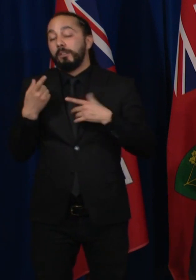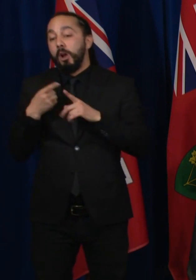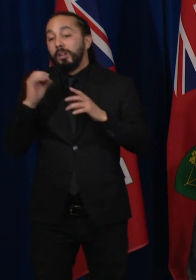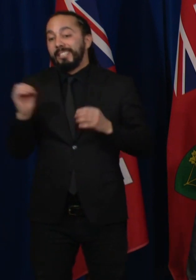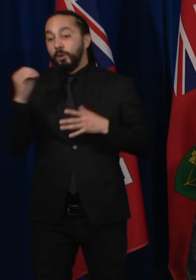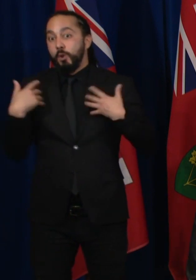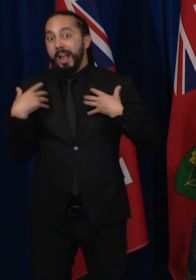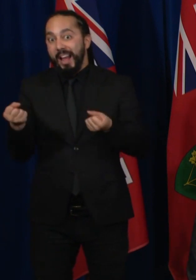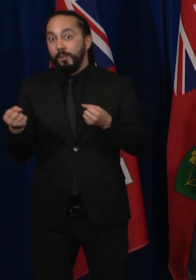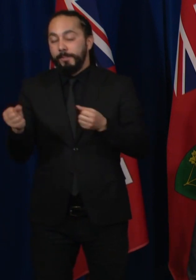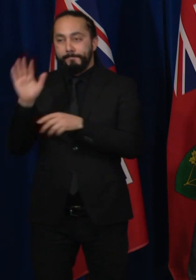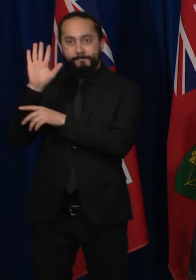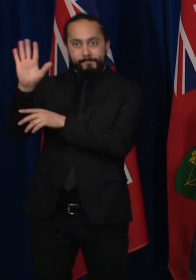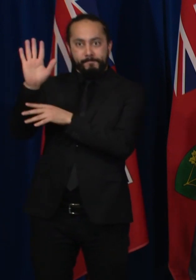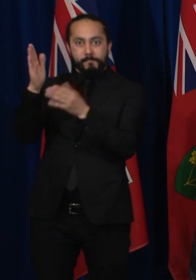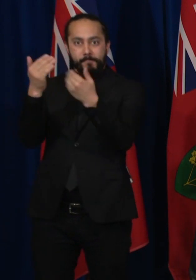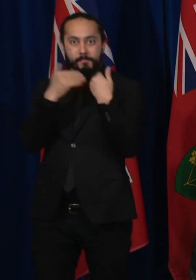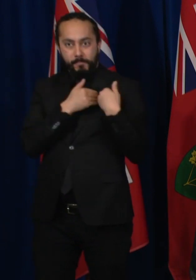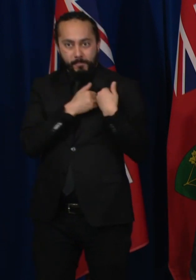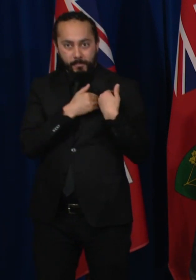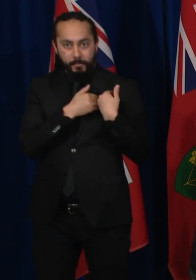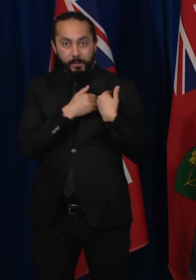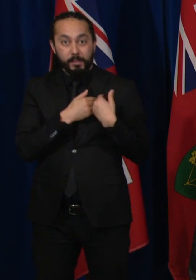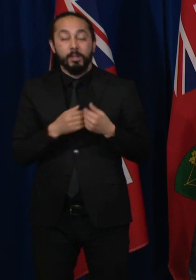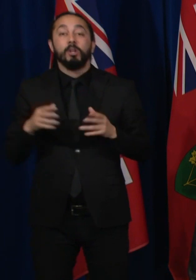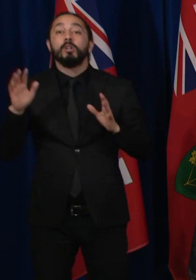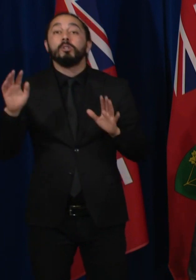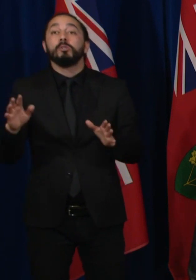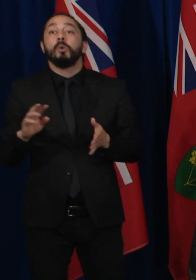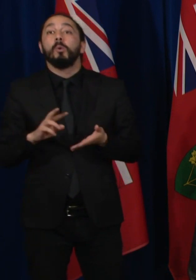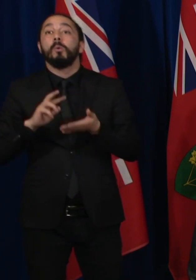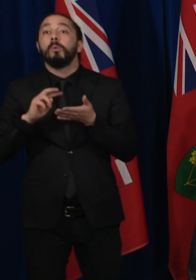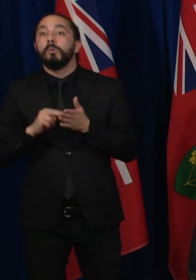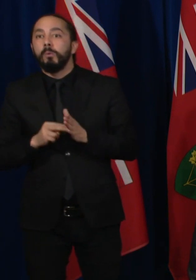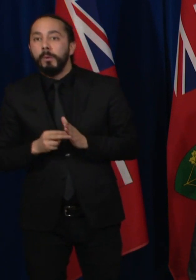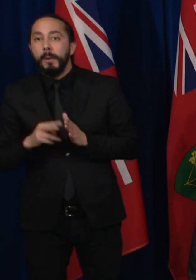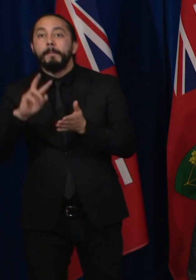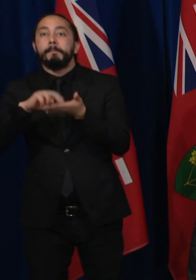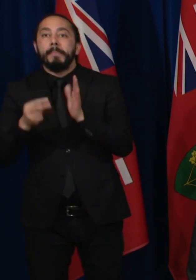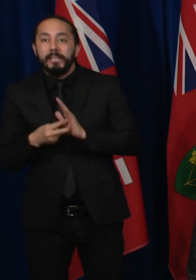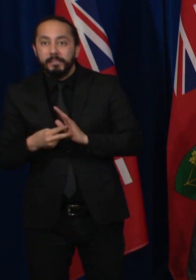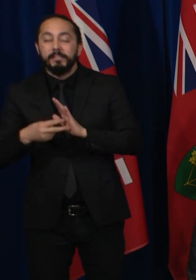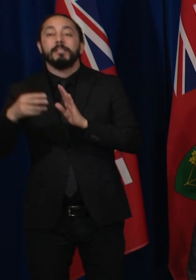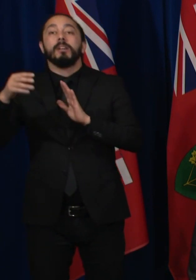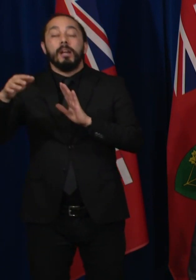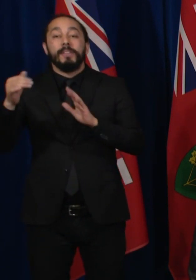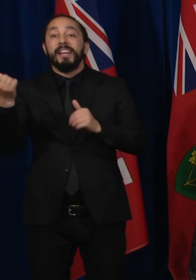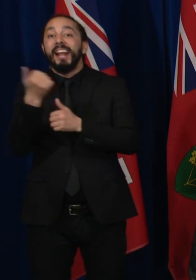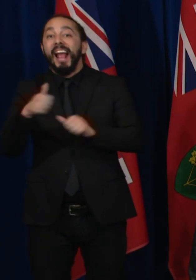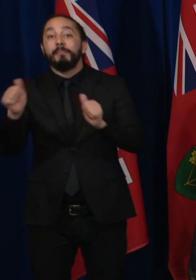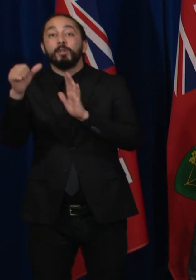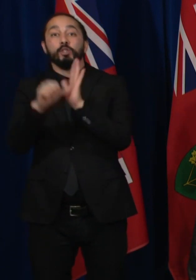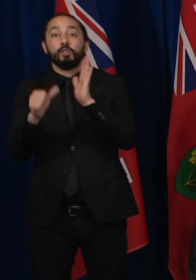every who has surgery that's coming up is going to be cancelled. Not at all. We are taking into consideration the